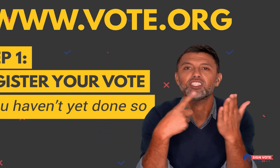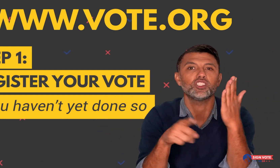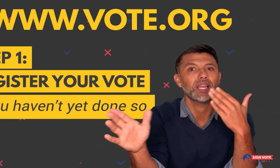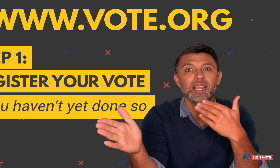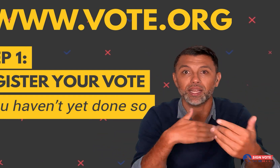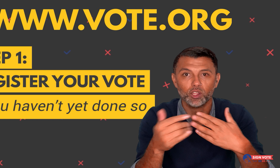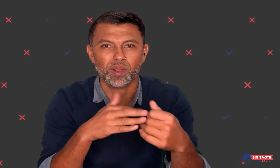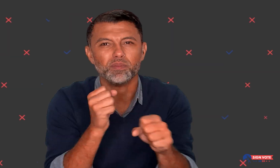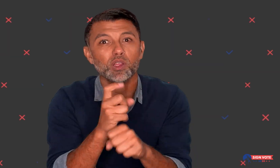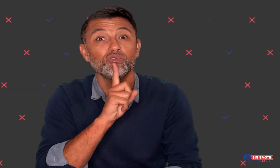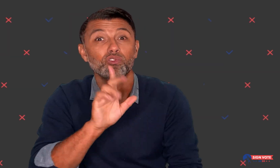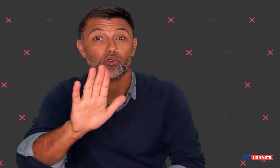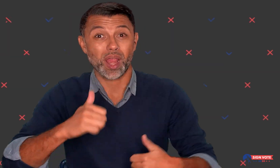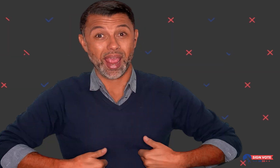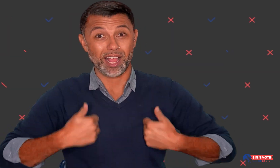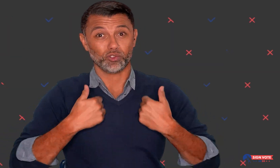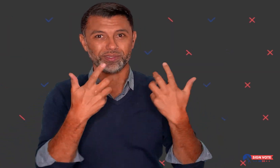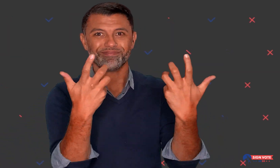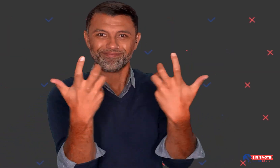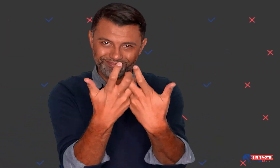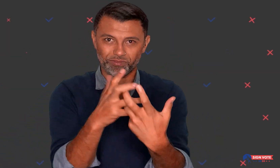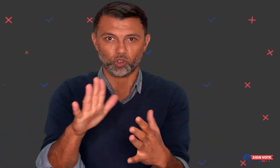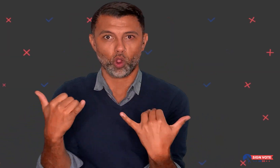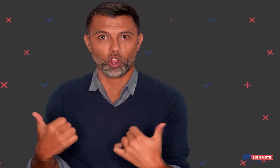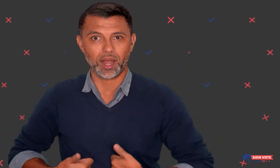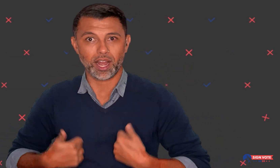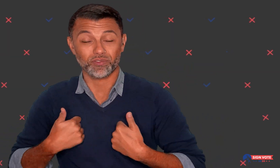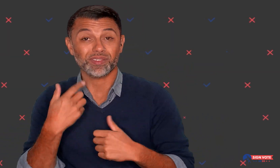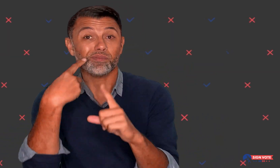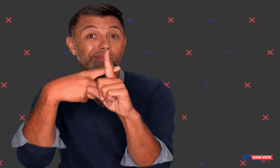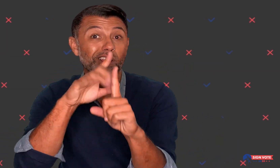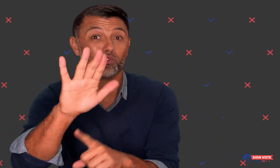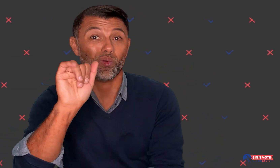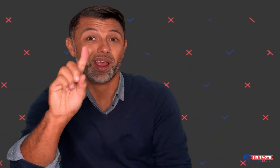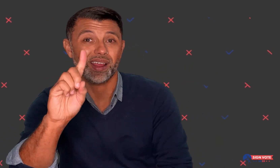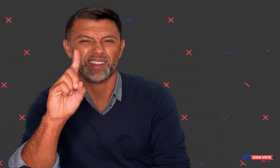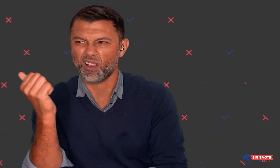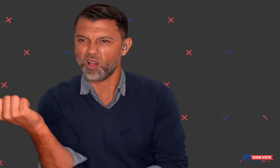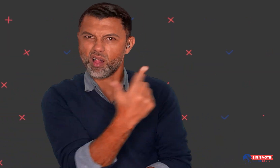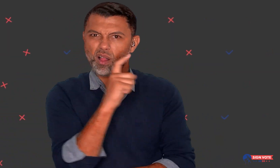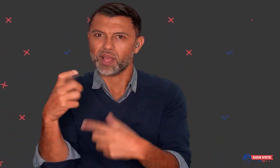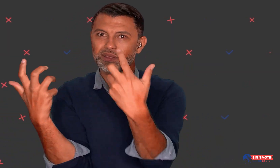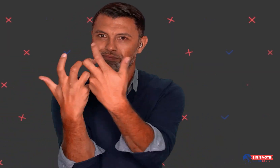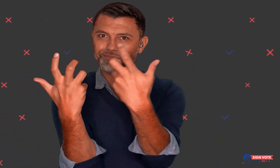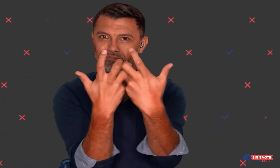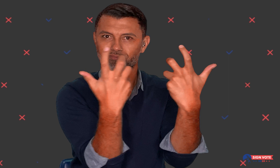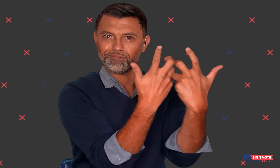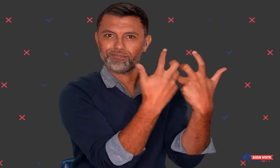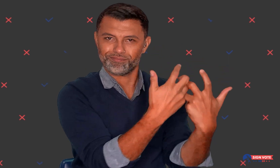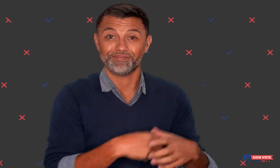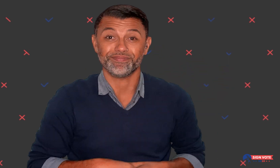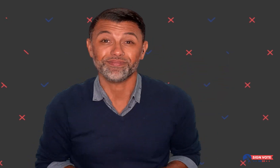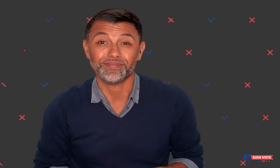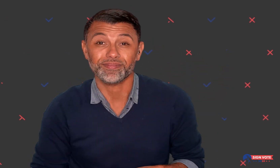go ahead and check your registration anyway. Make sure the address and ID on file match your current address.